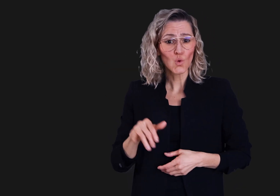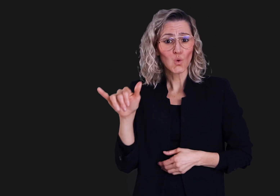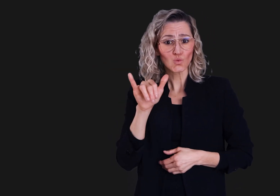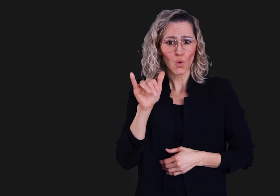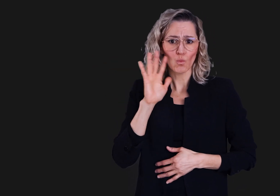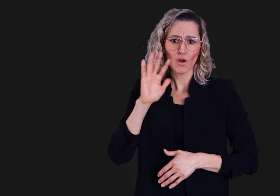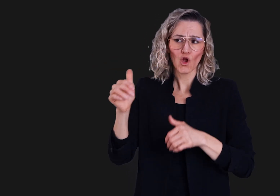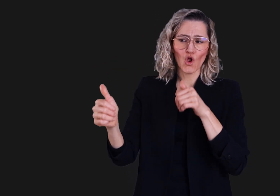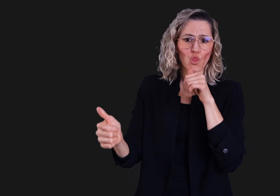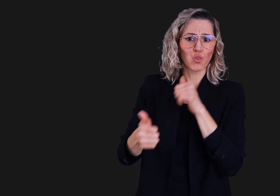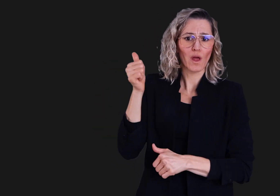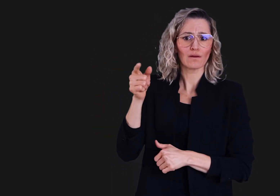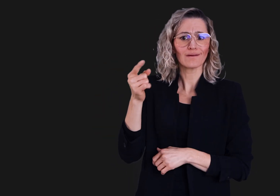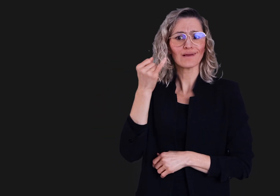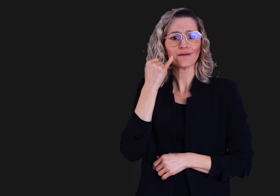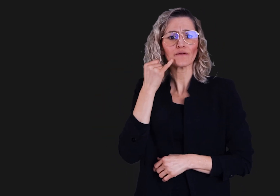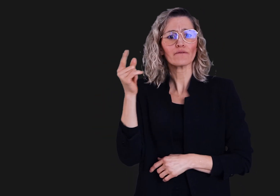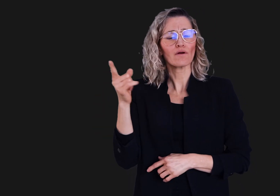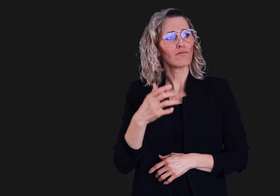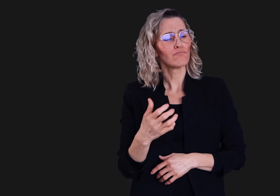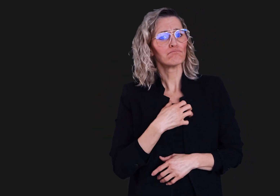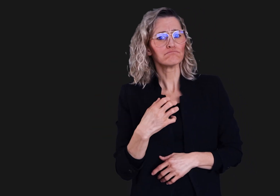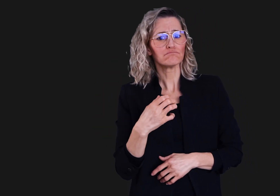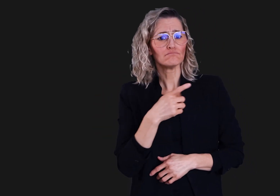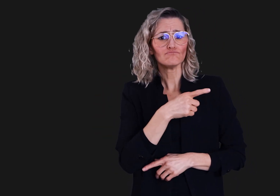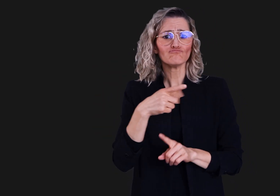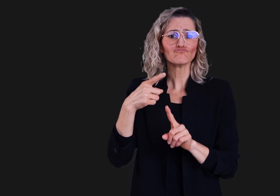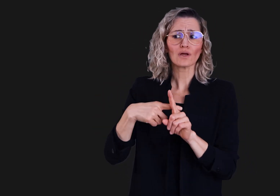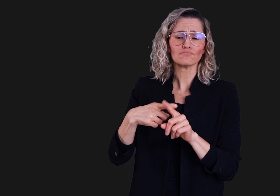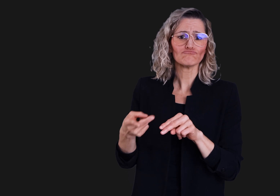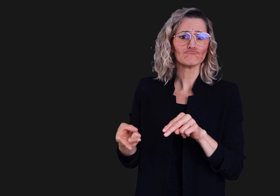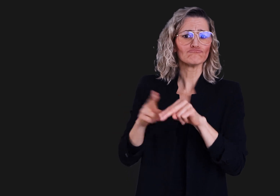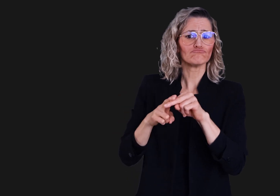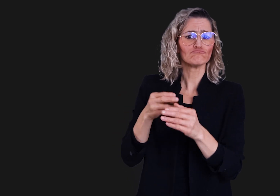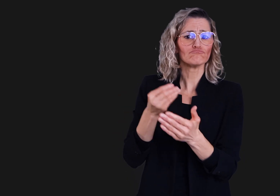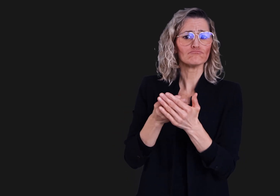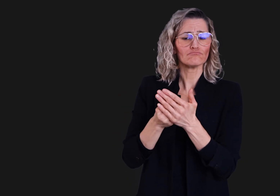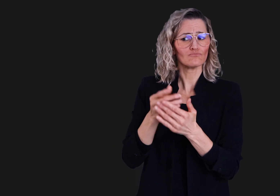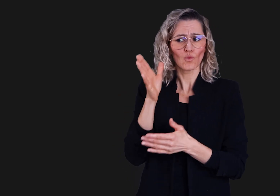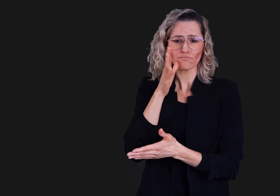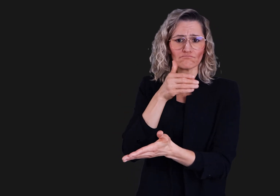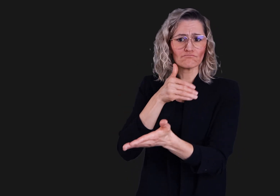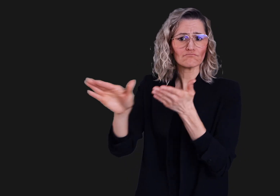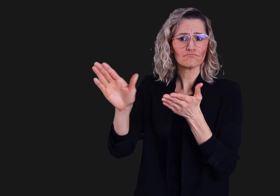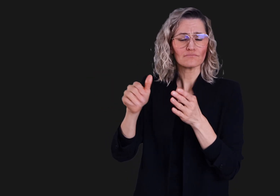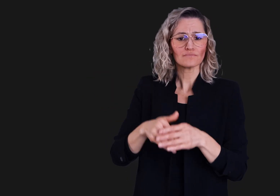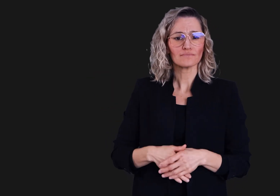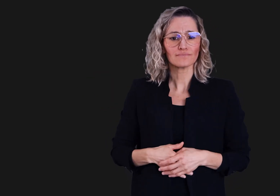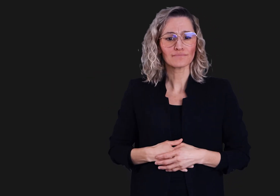She is also threatened with eviction if she objects to increases in her rent amount.